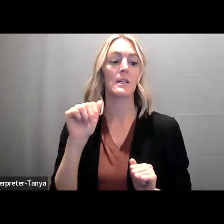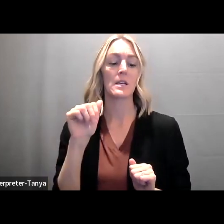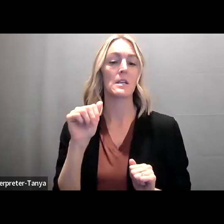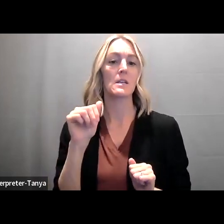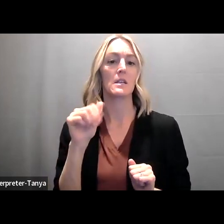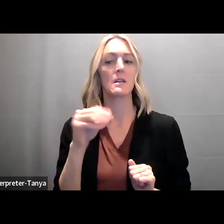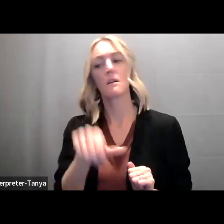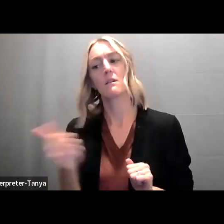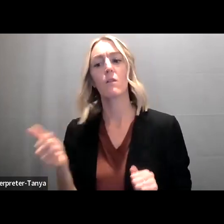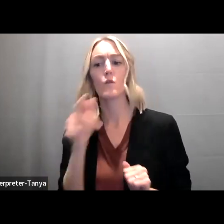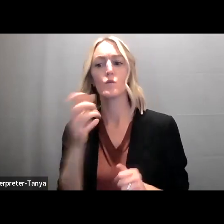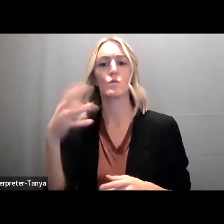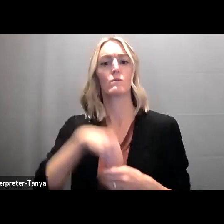marginalized groups and communities.